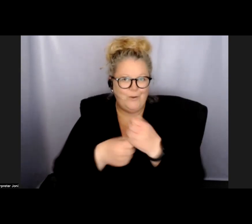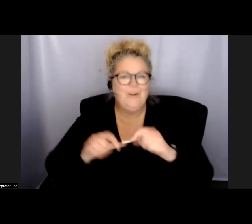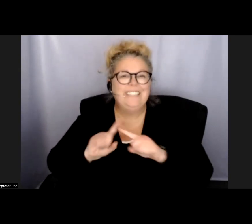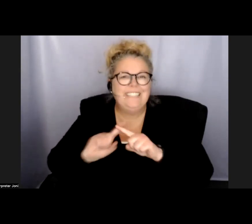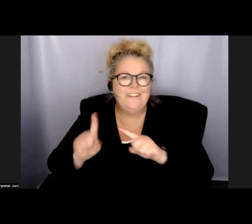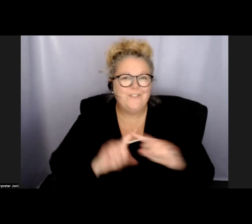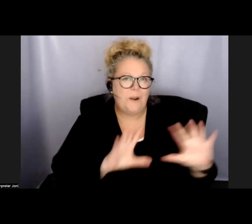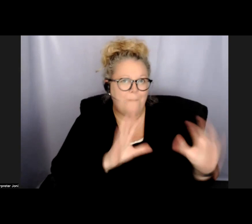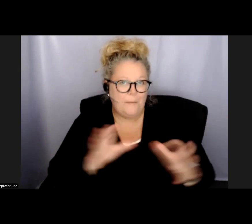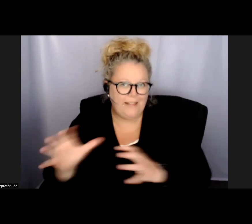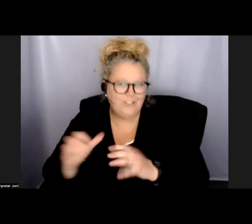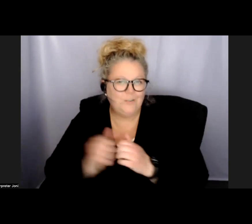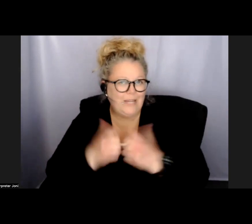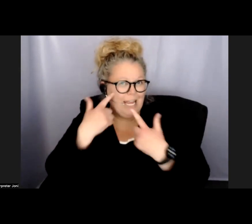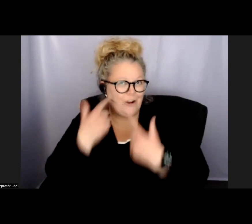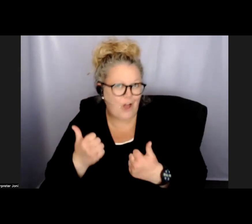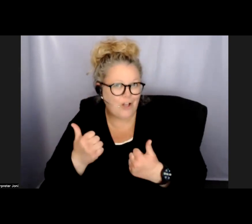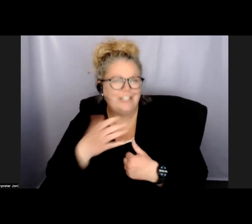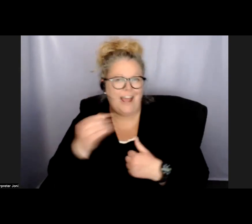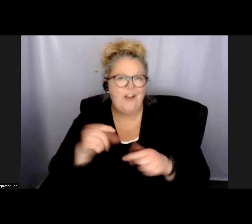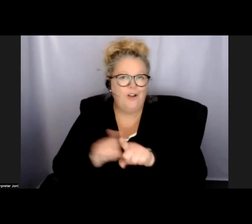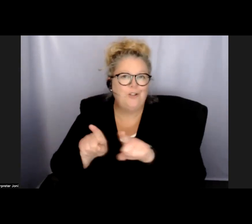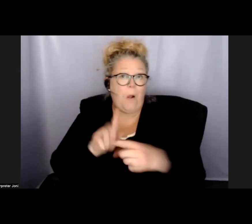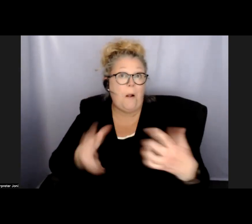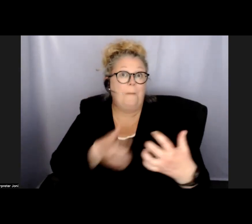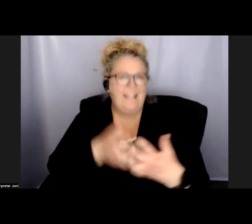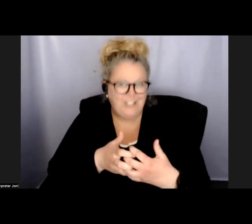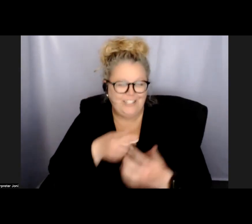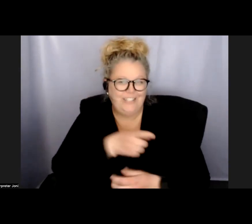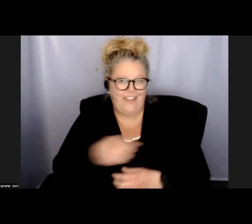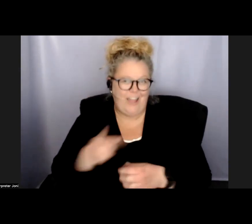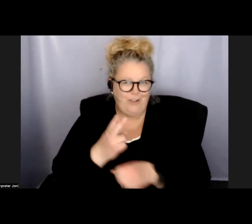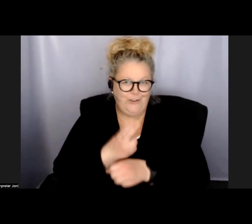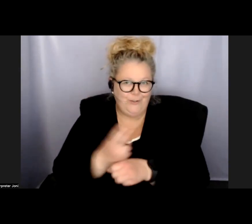with hearing loss and also the accomodations that they use. it is important for all of you